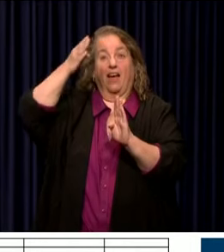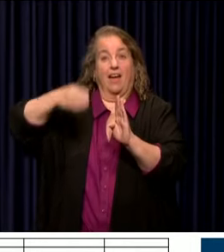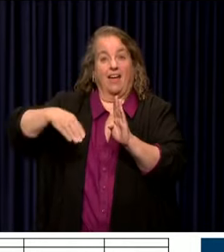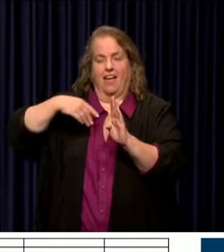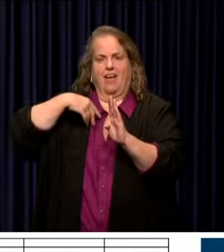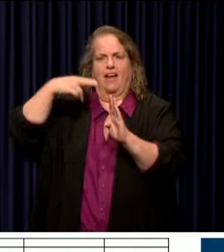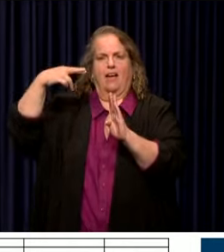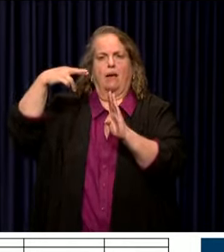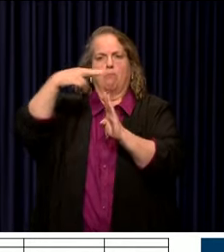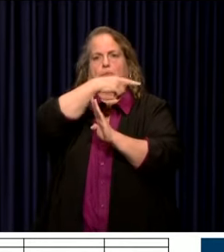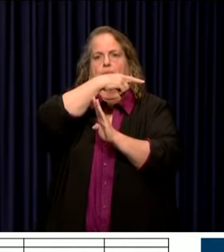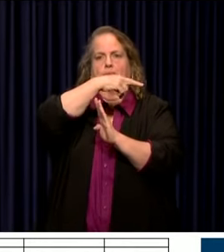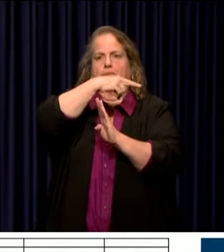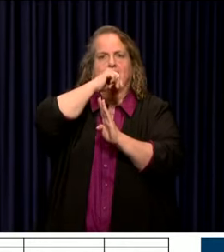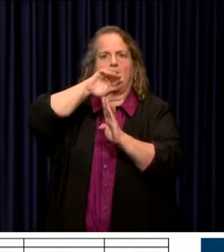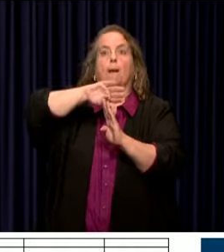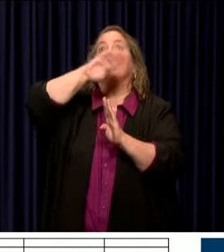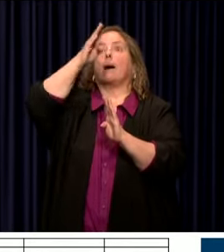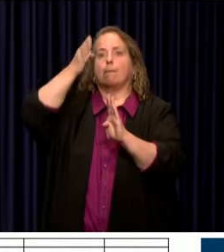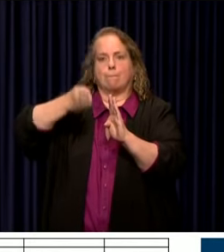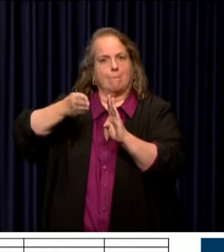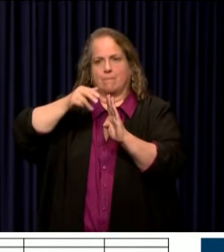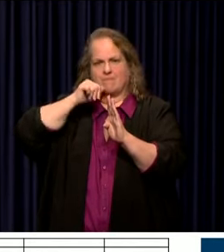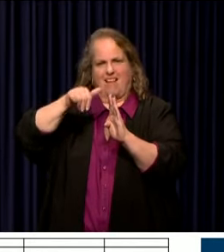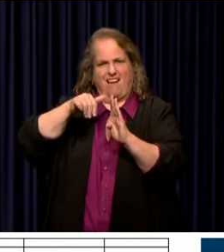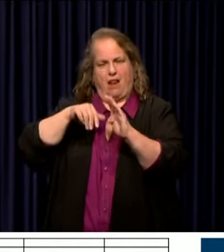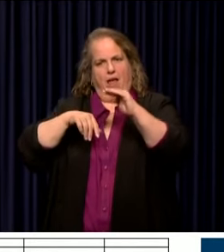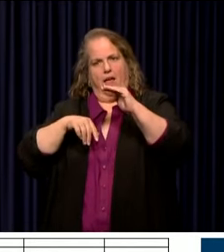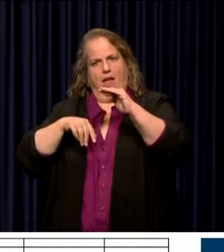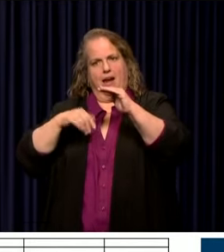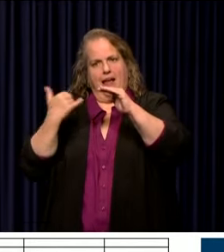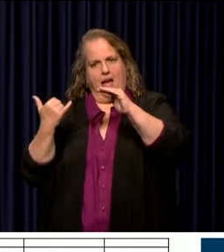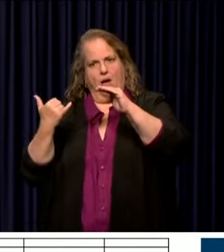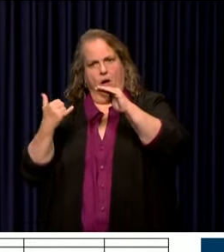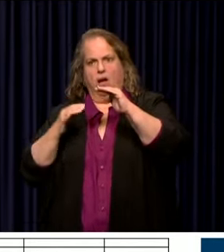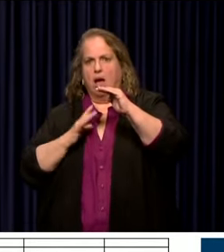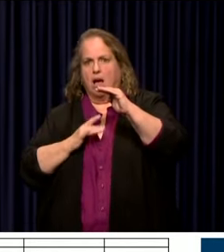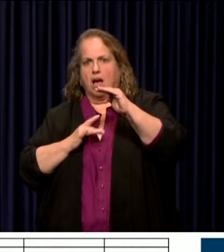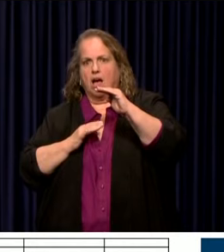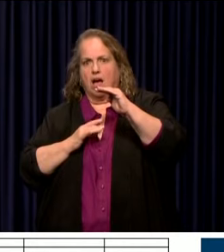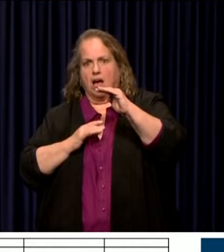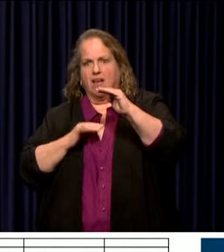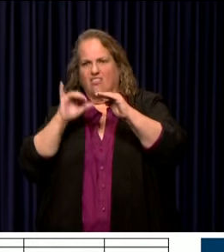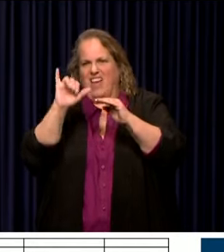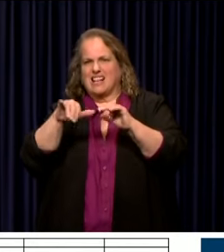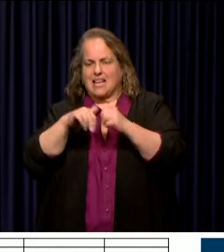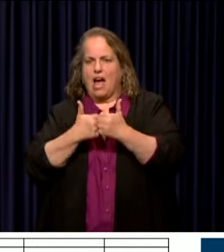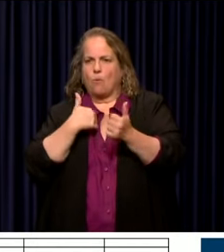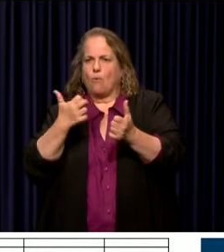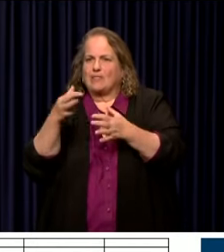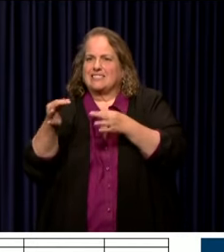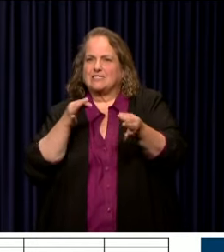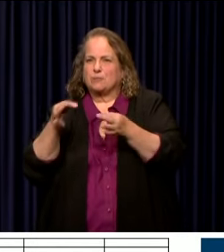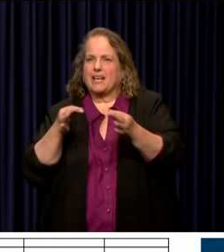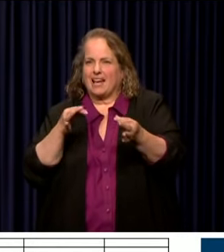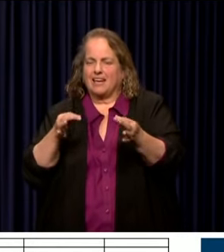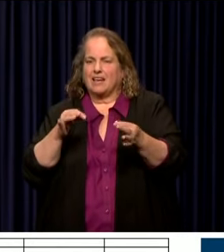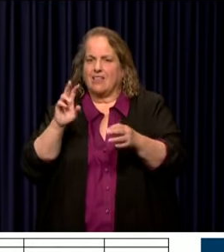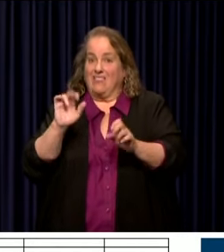THAN ST. LOUIS.